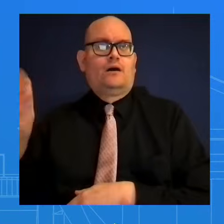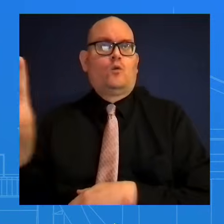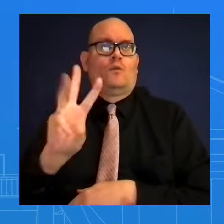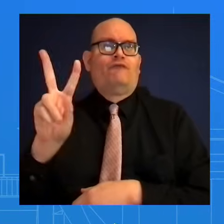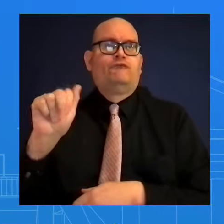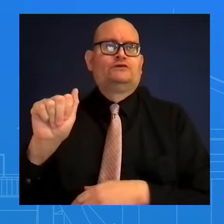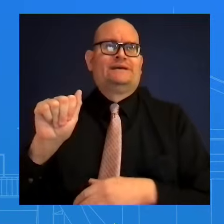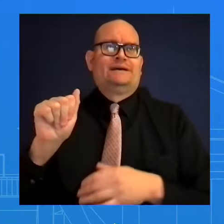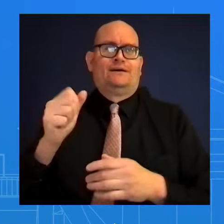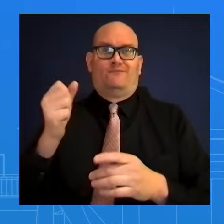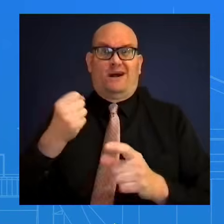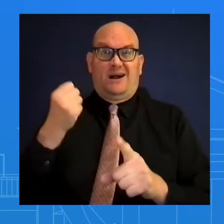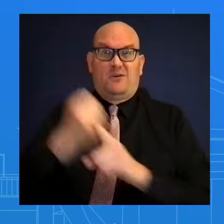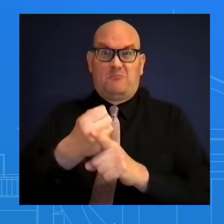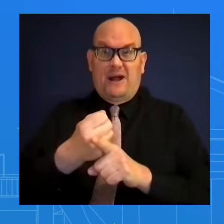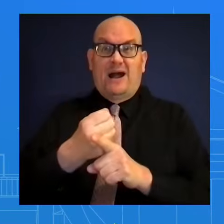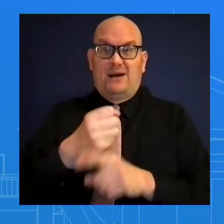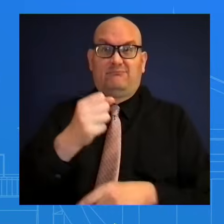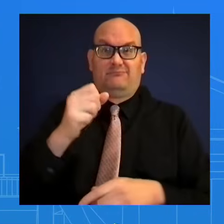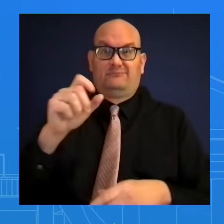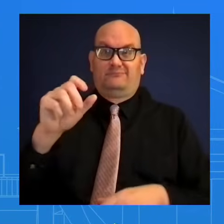Ms. Jean-Pierre: So, a couple things on that. And I'm glad you asked the question